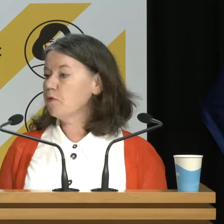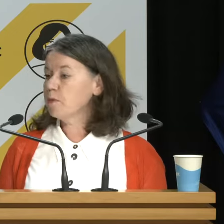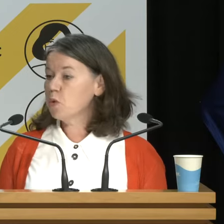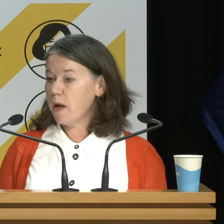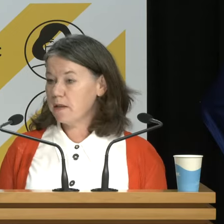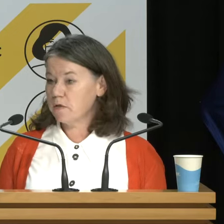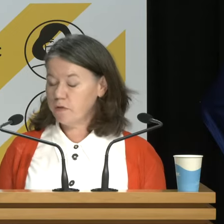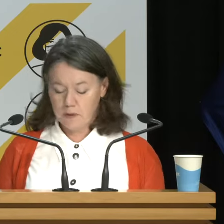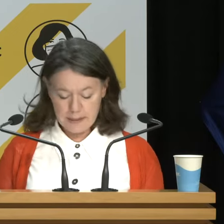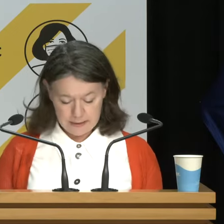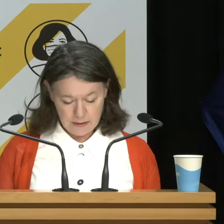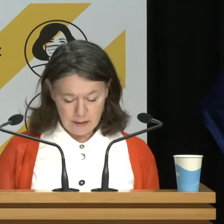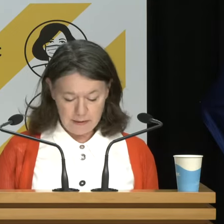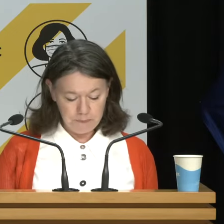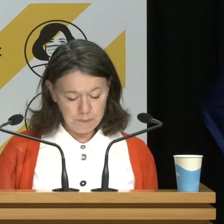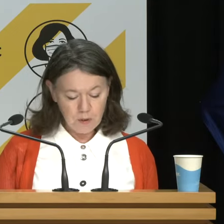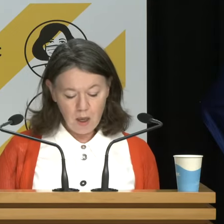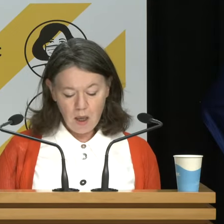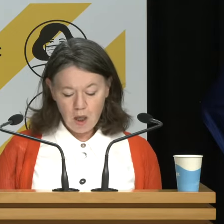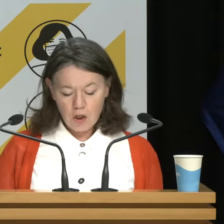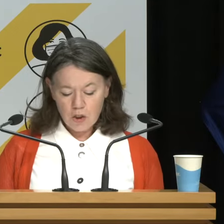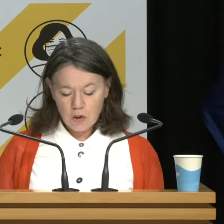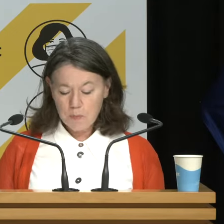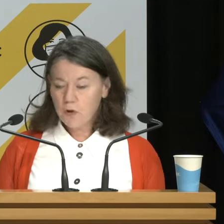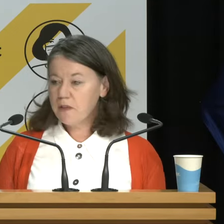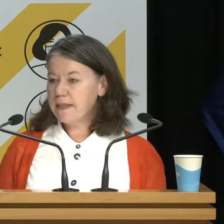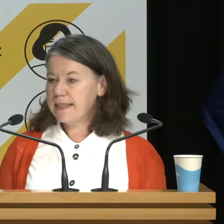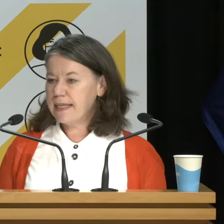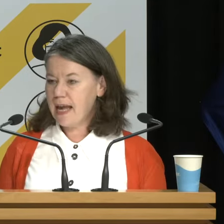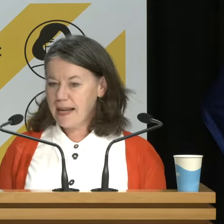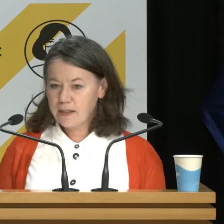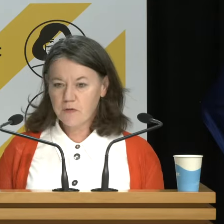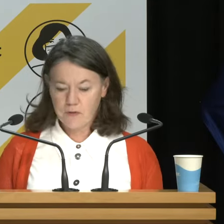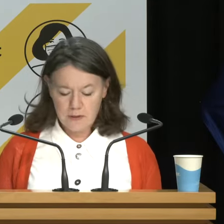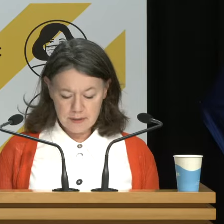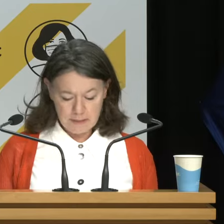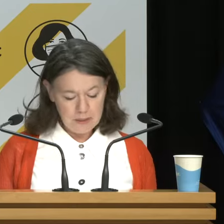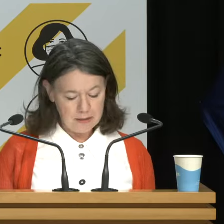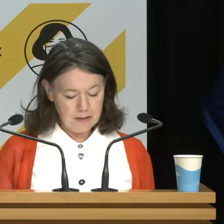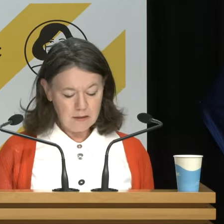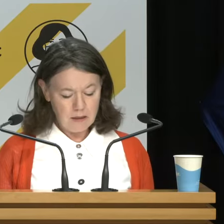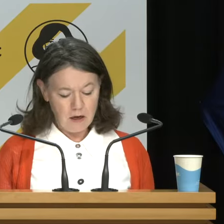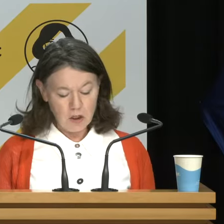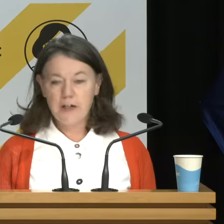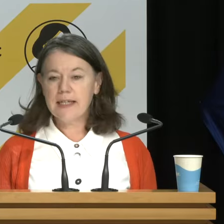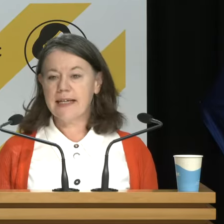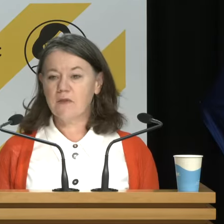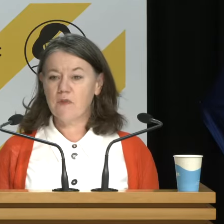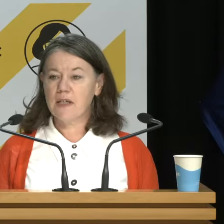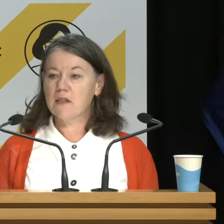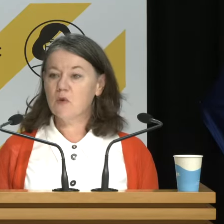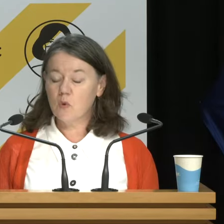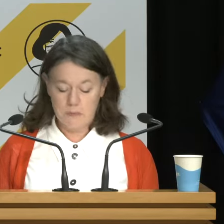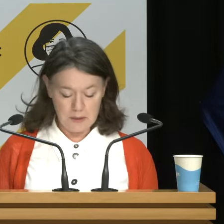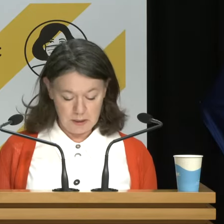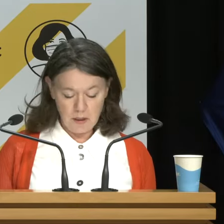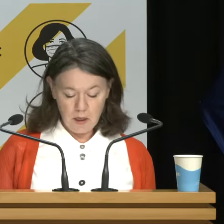There are 10 active sub clusters in Auckland where there have been recent cases.